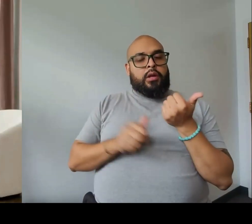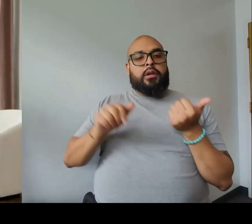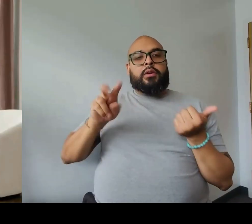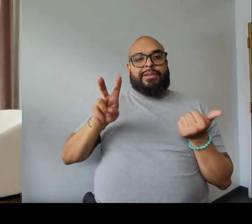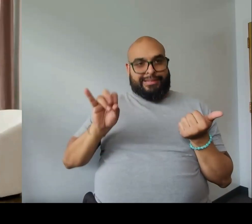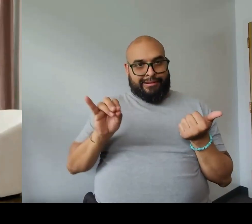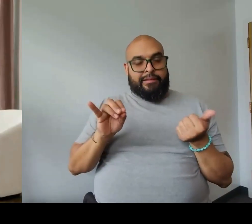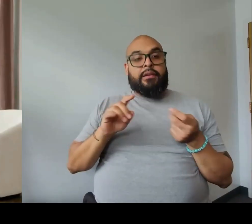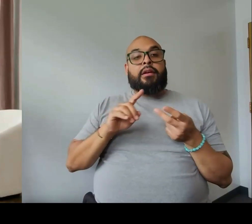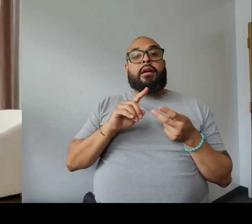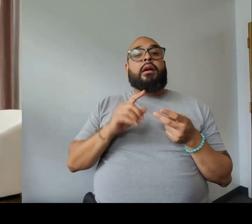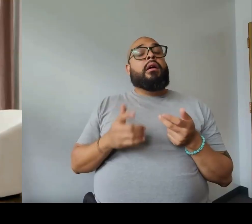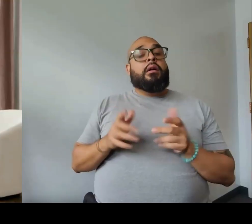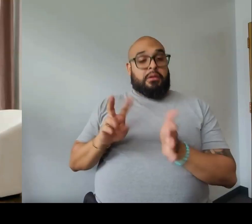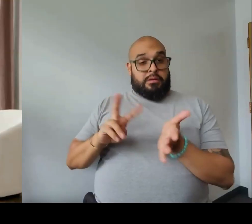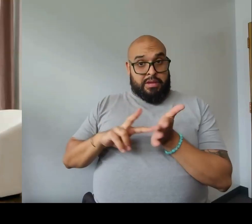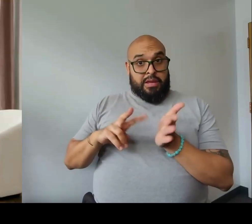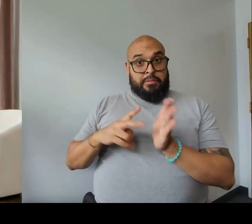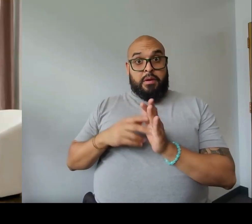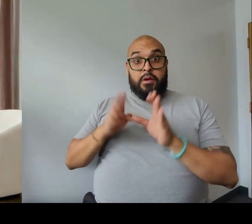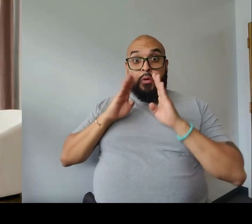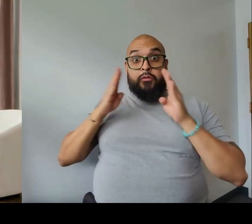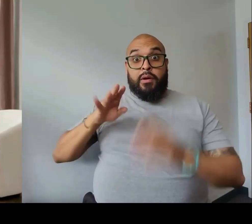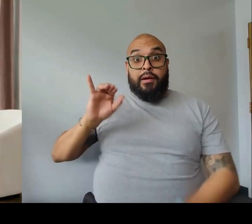again, not focus that the IEP on the eligibility.